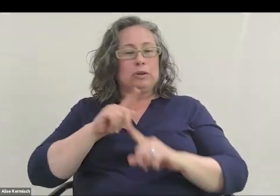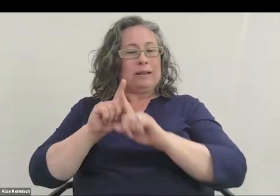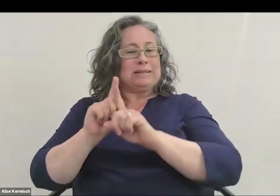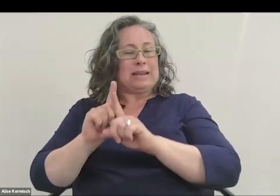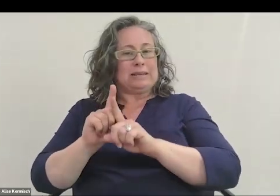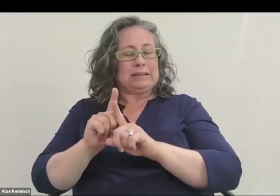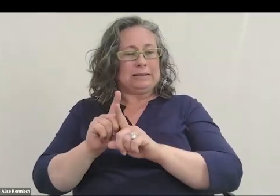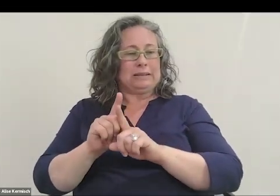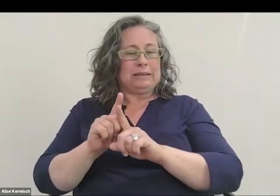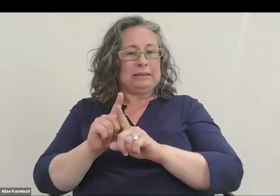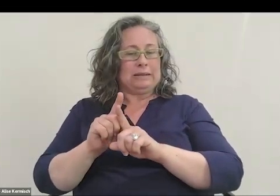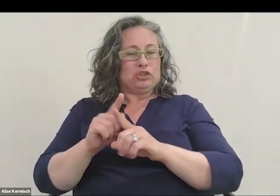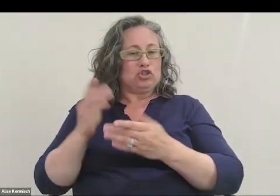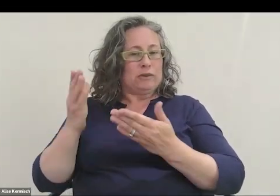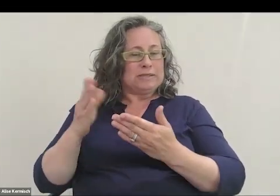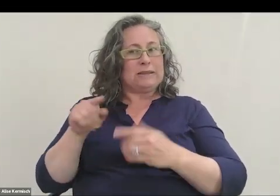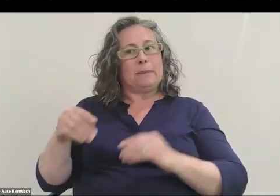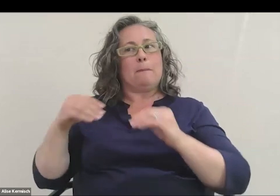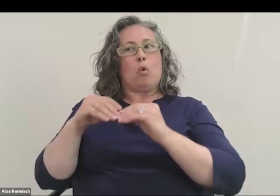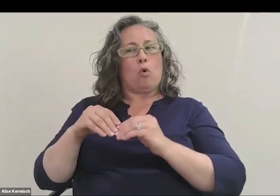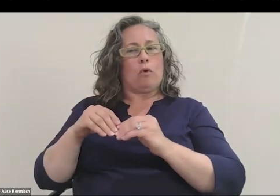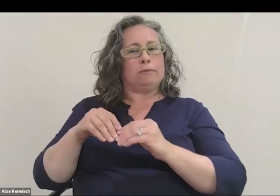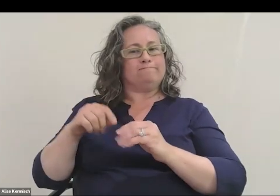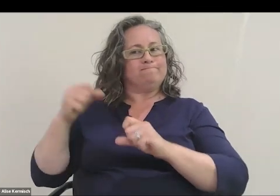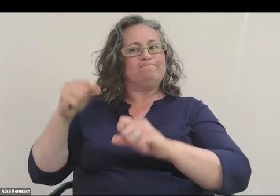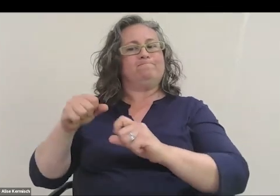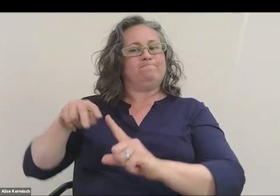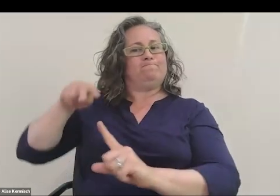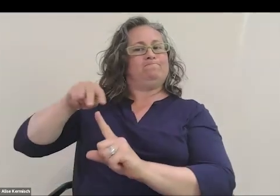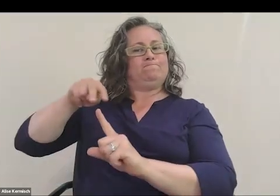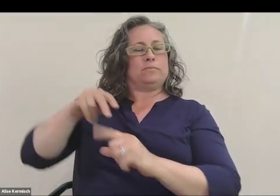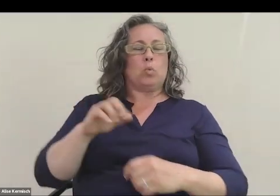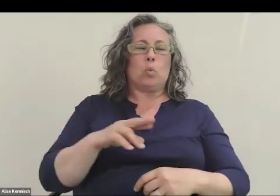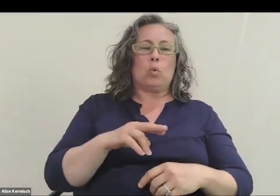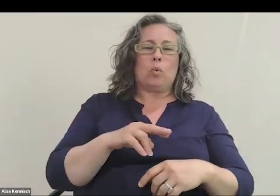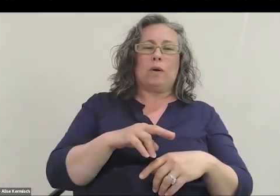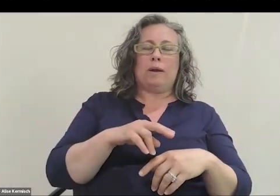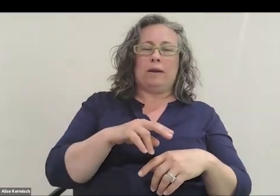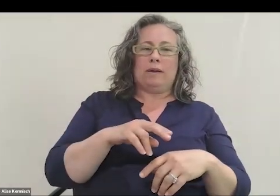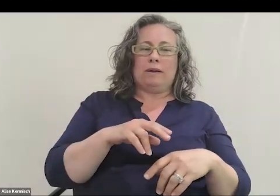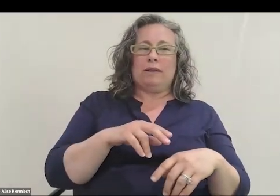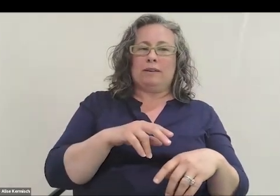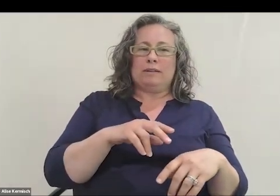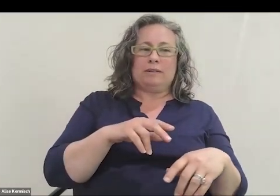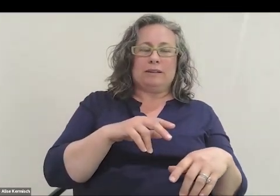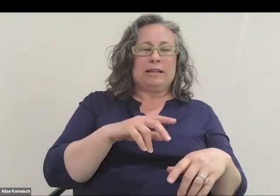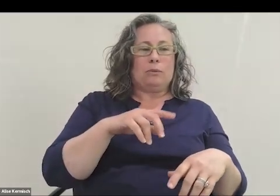and how they're more deeply surveilled. I think about prosthetic leg users who have computerized knees that count all their steps.